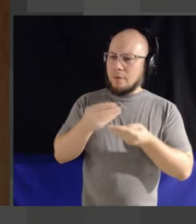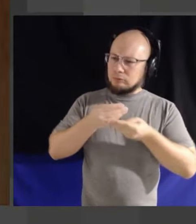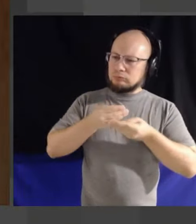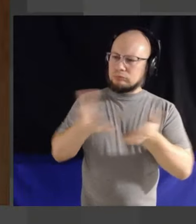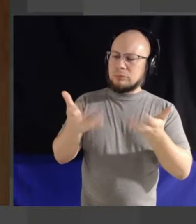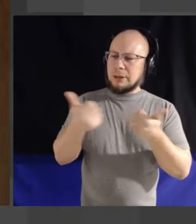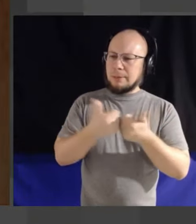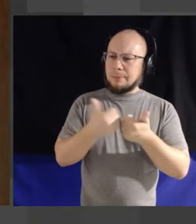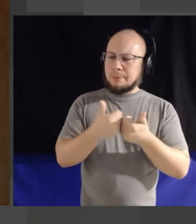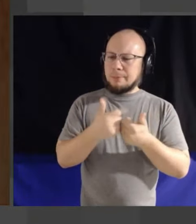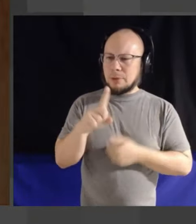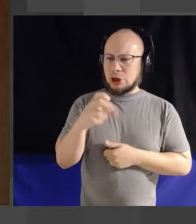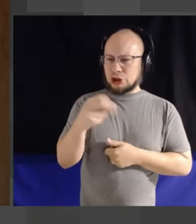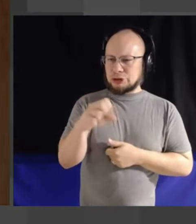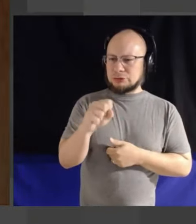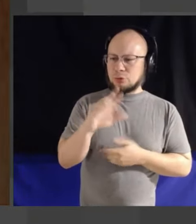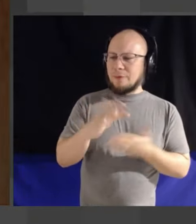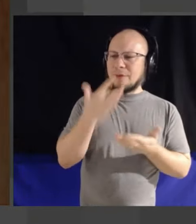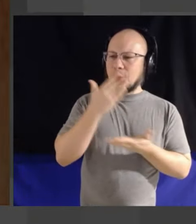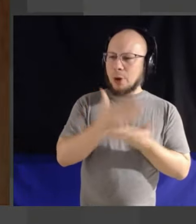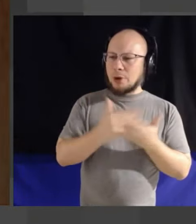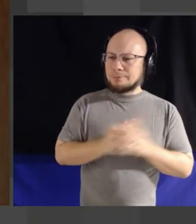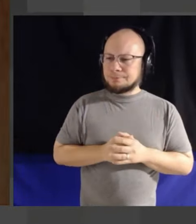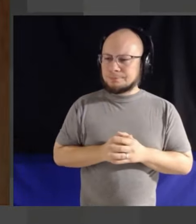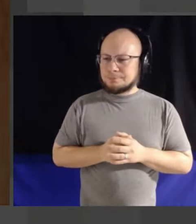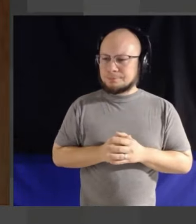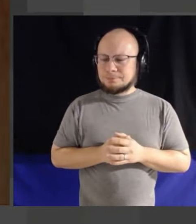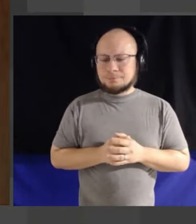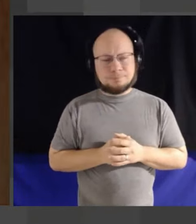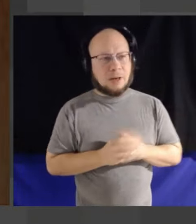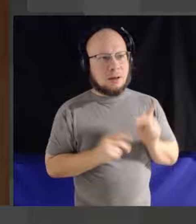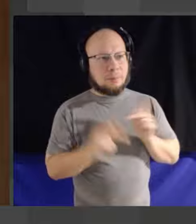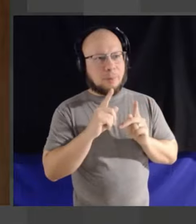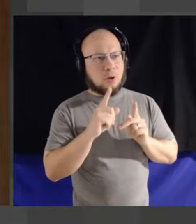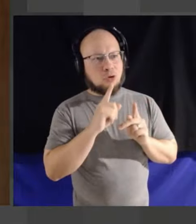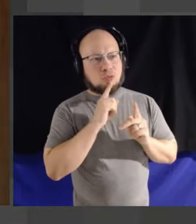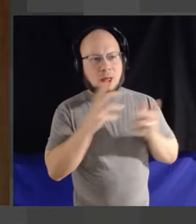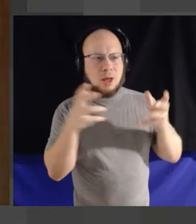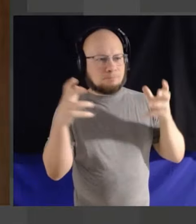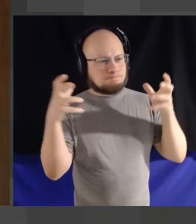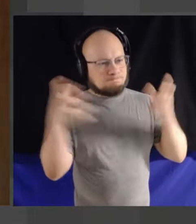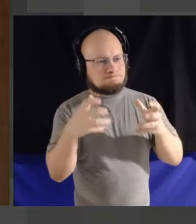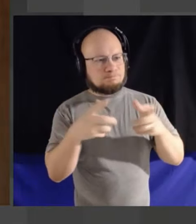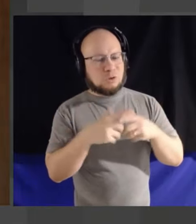FAVORITE THING FROM THE RELEASE? I THINK IT WAS HOW PEOPLE